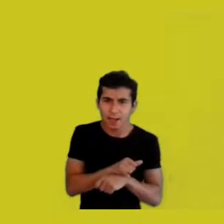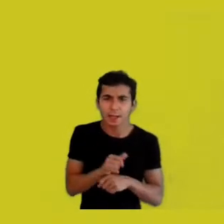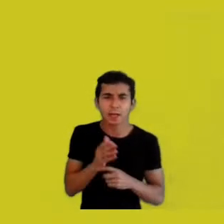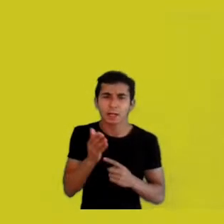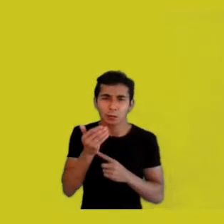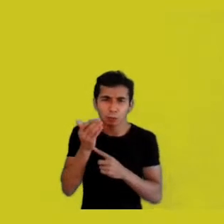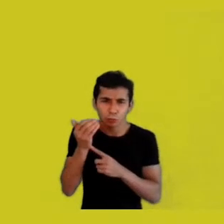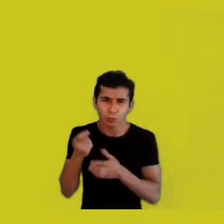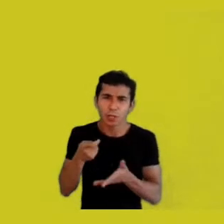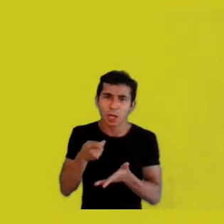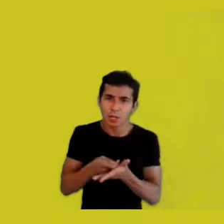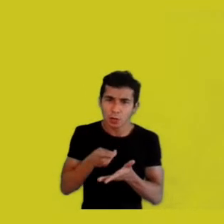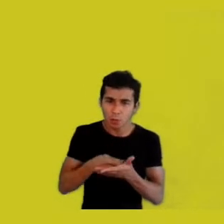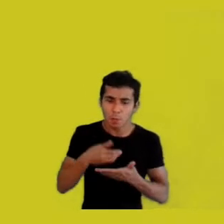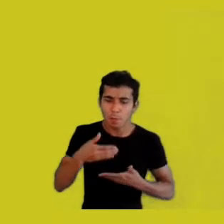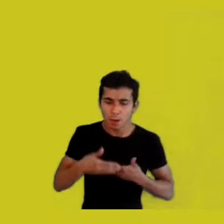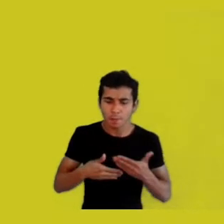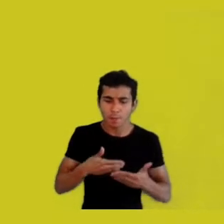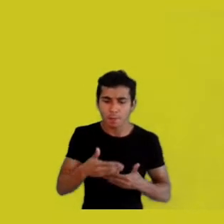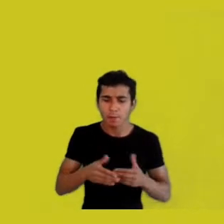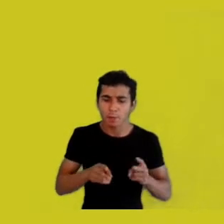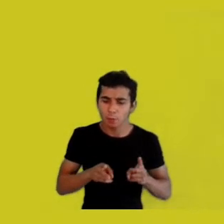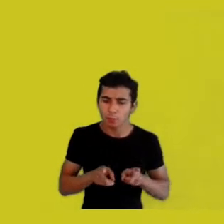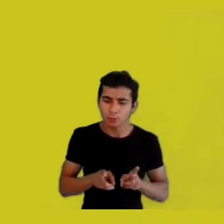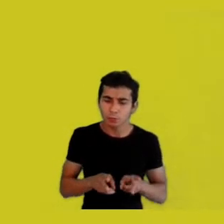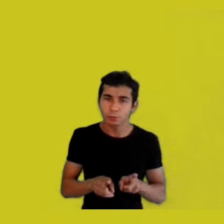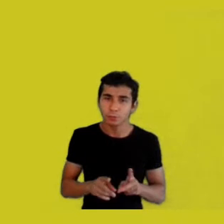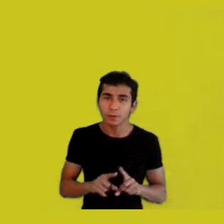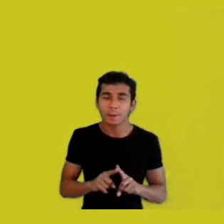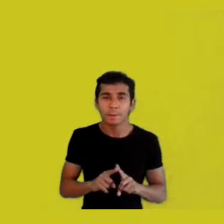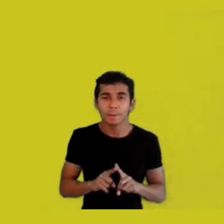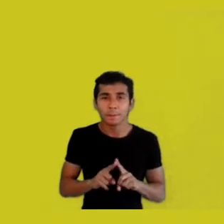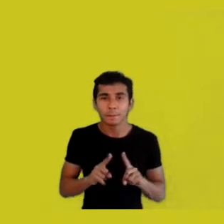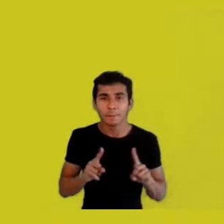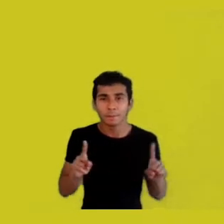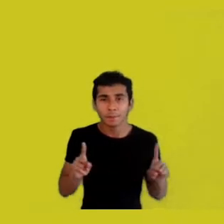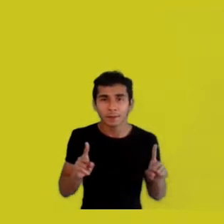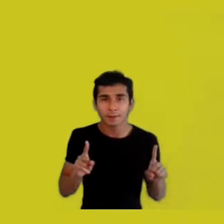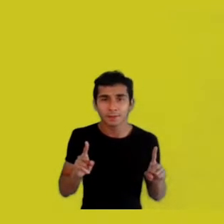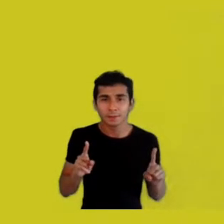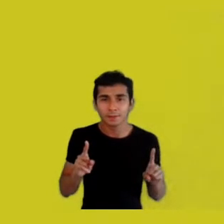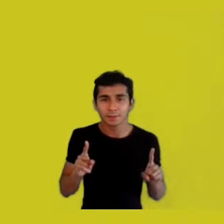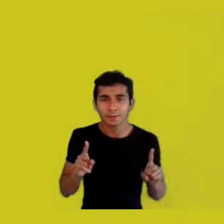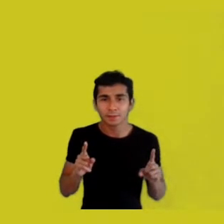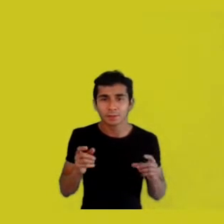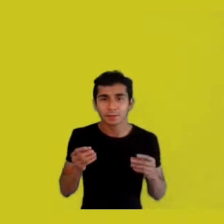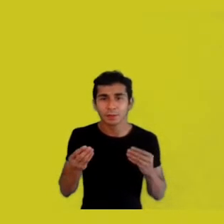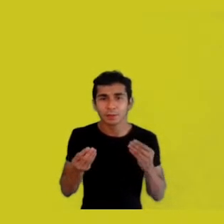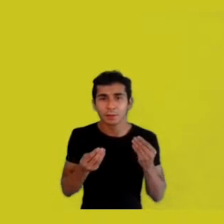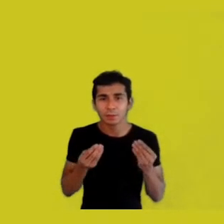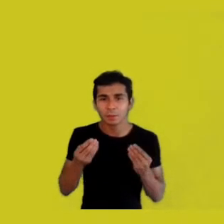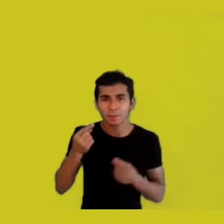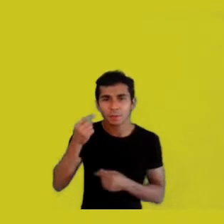but I have a hard time with the permanence of a certain theater idea/experience.